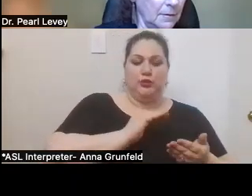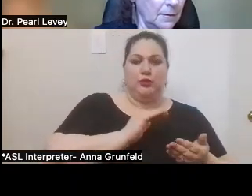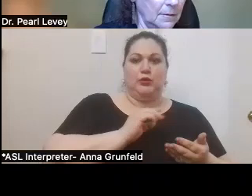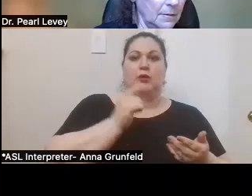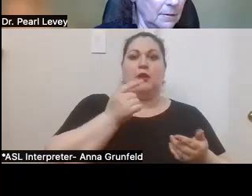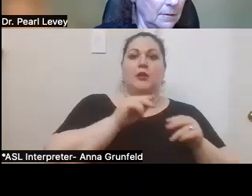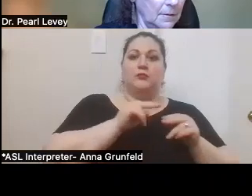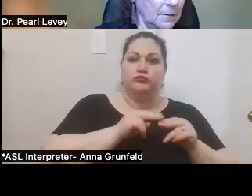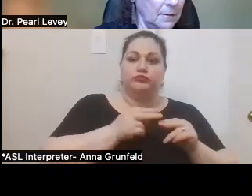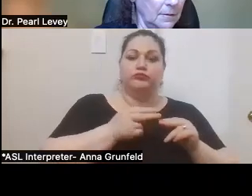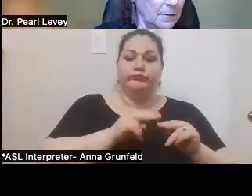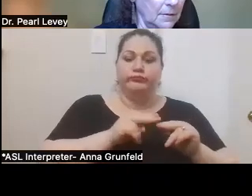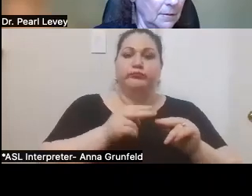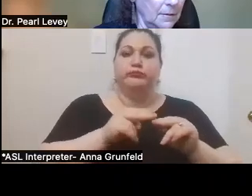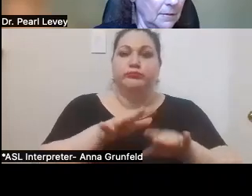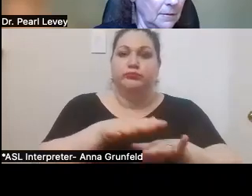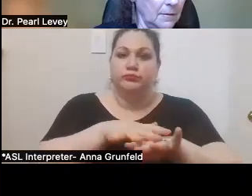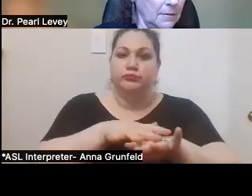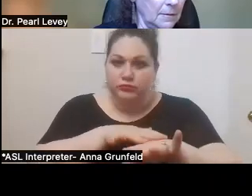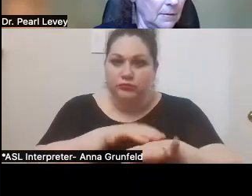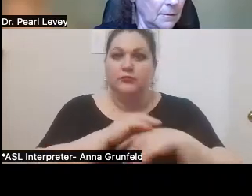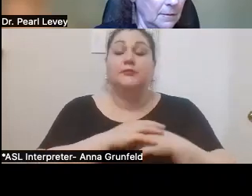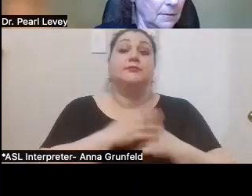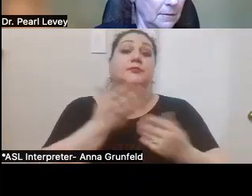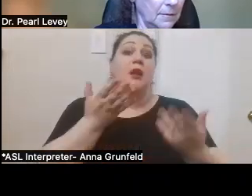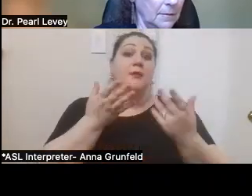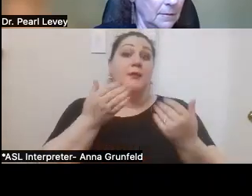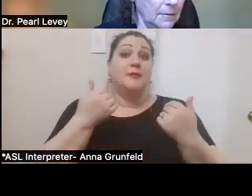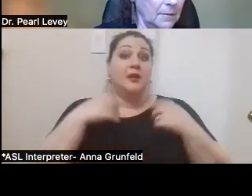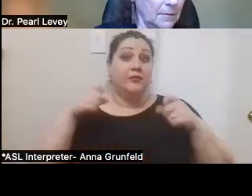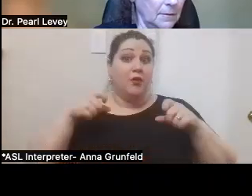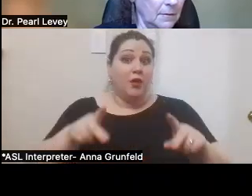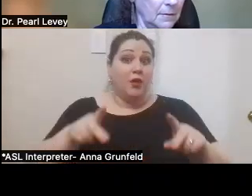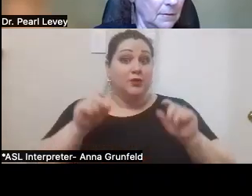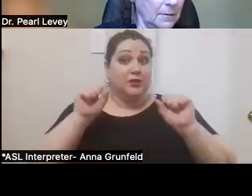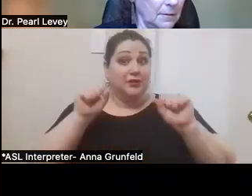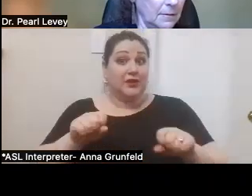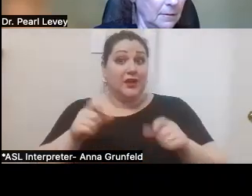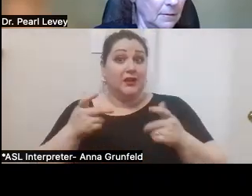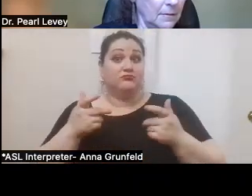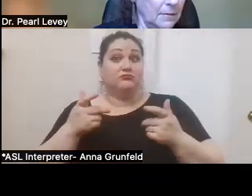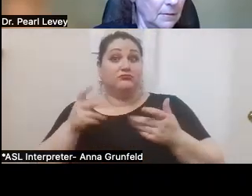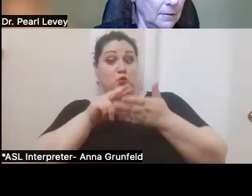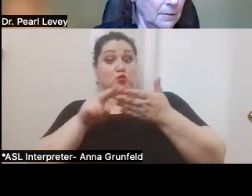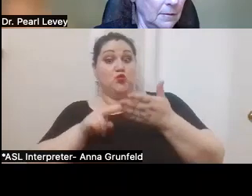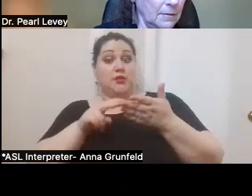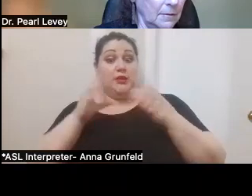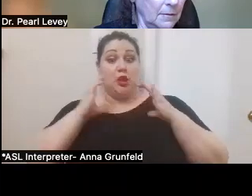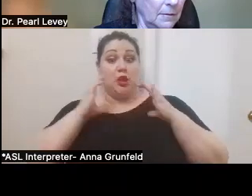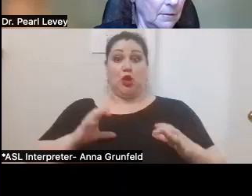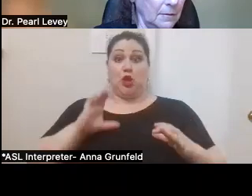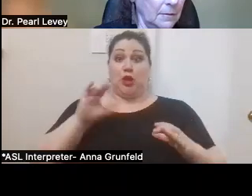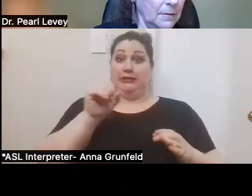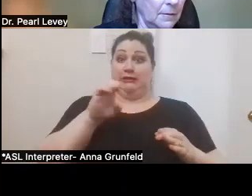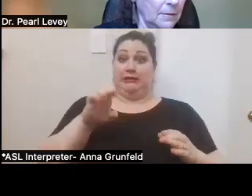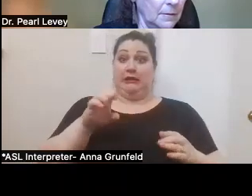Other opportunities to do readings in advance, reading client cases ahead of time, consulting with peers and supervisors